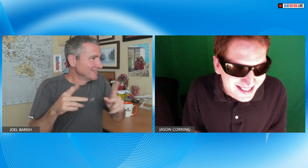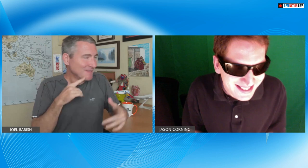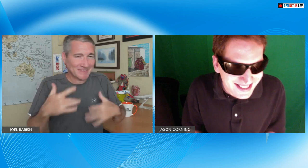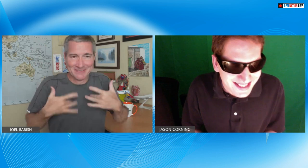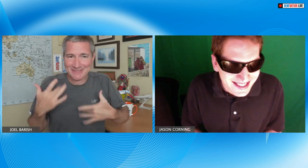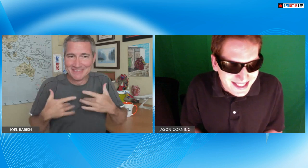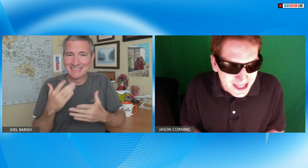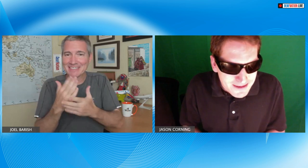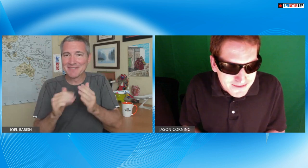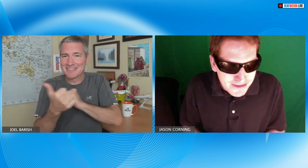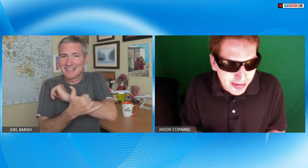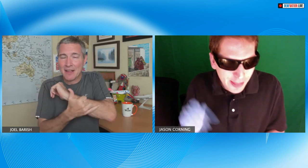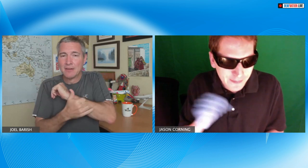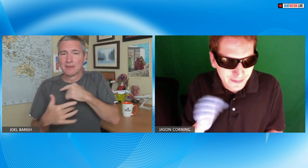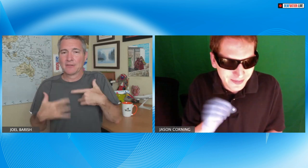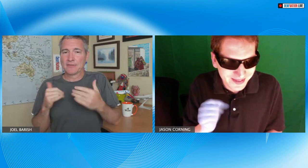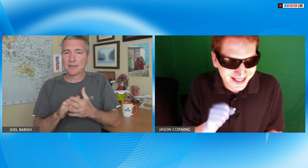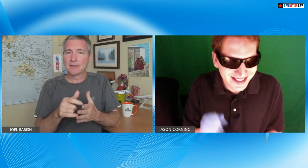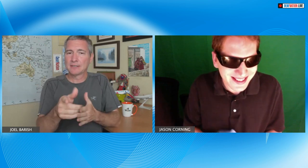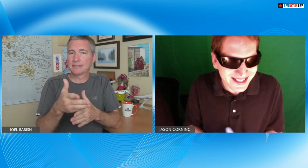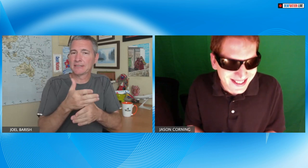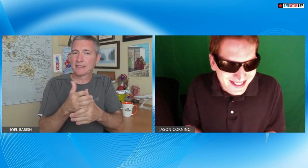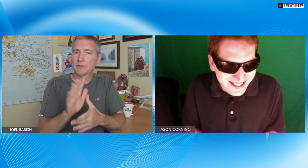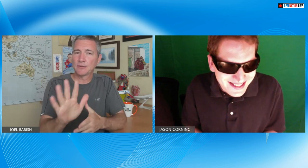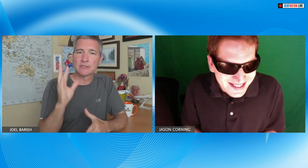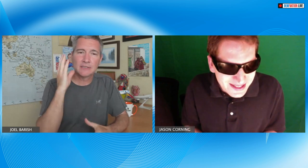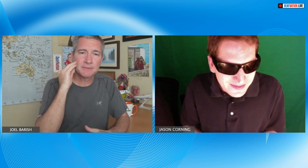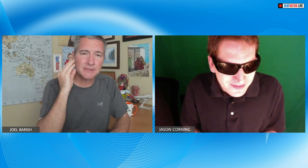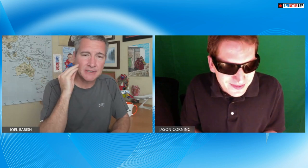people all over are excited about your experiences.